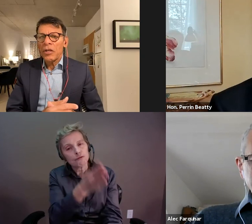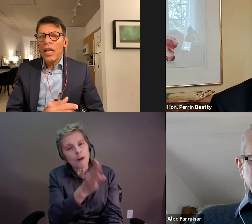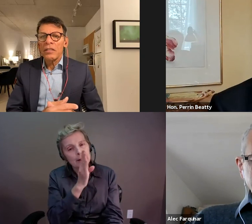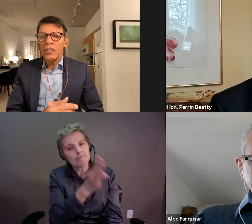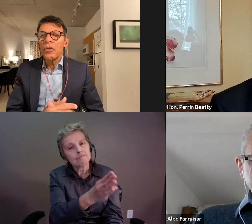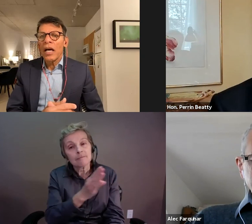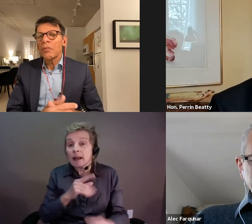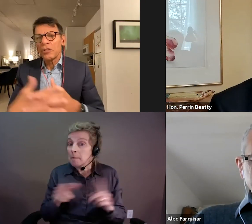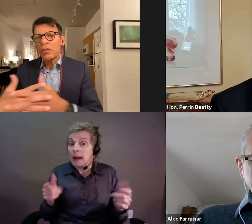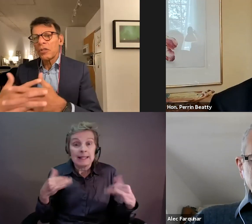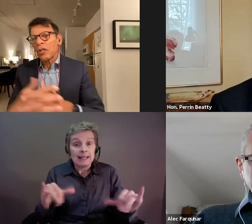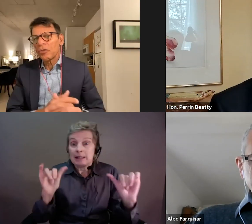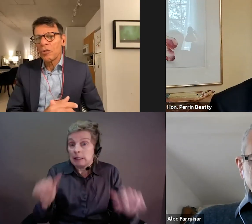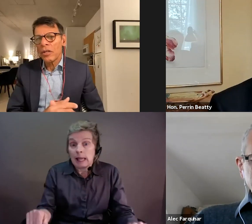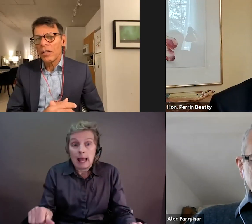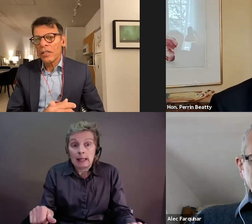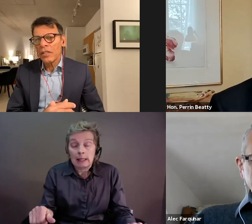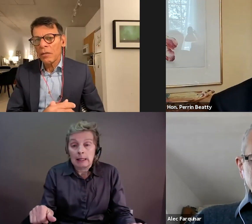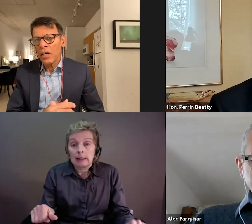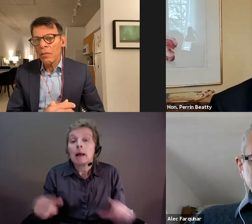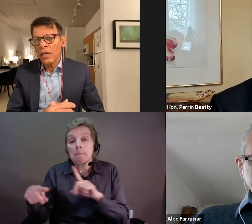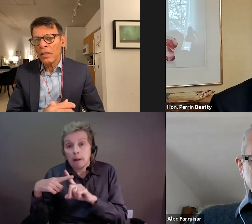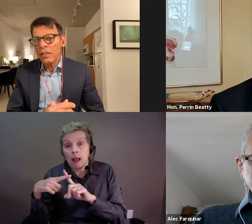you can't still do that, but you can also do other things at the same time. And I think the